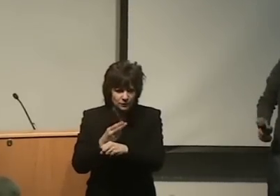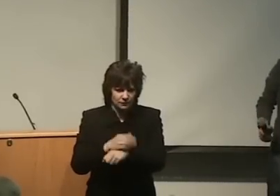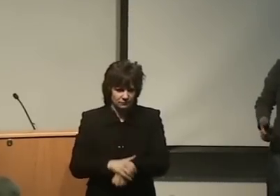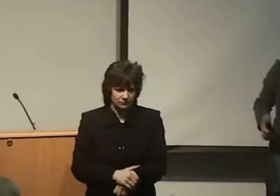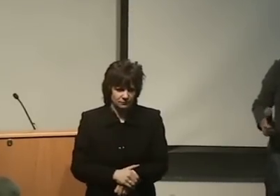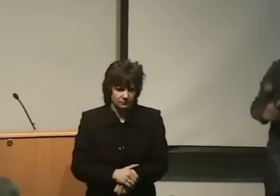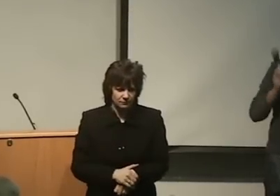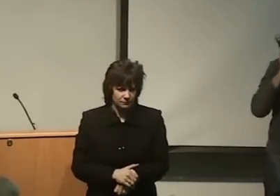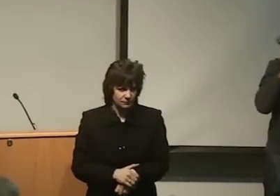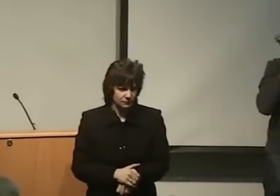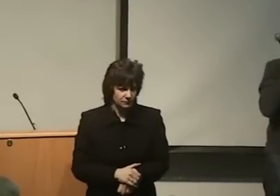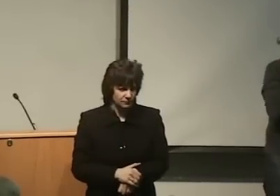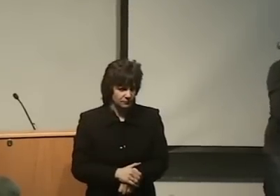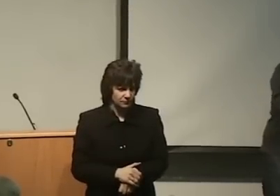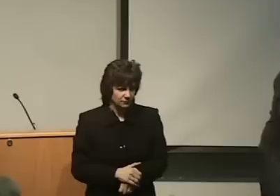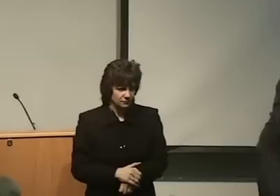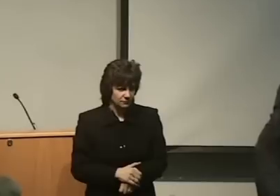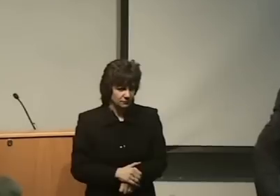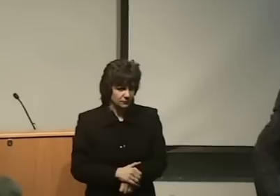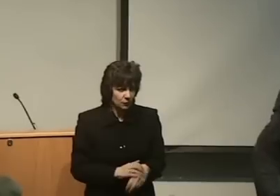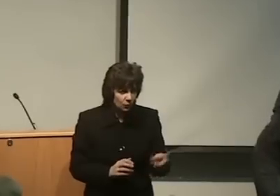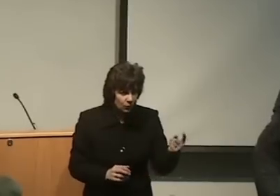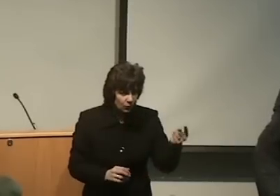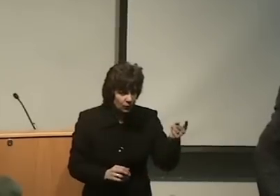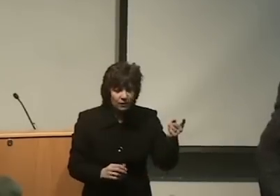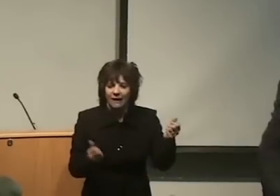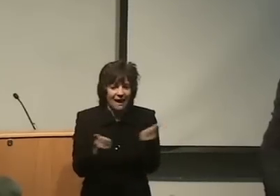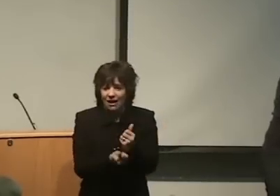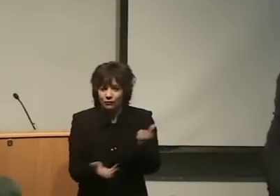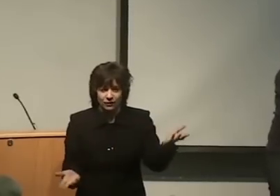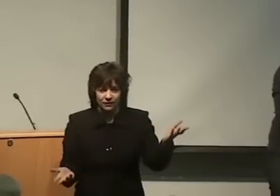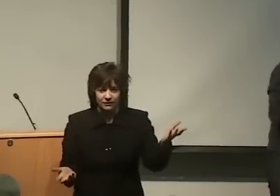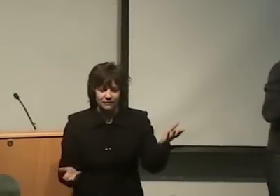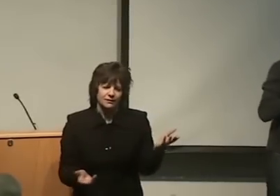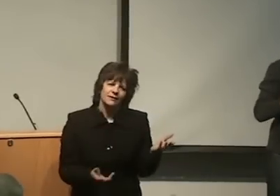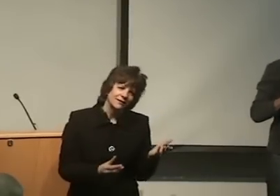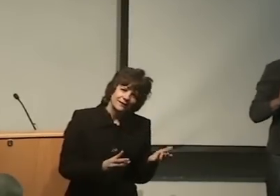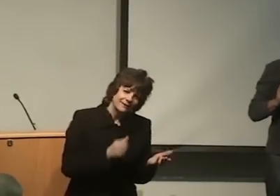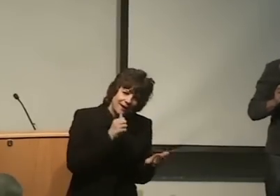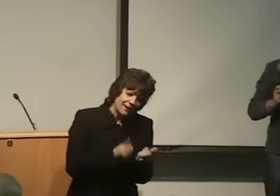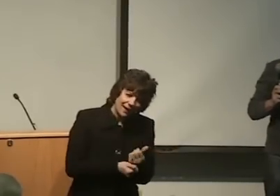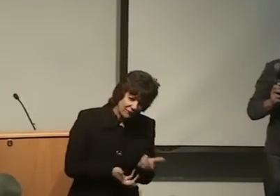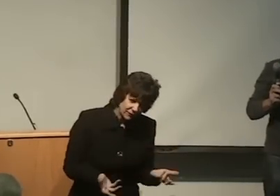Everything. Pardon? Everything. Well, maybe not everything. What could we do?